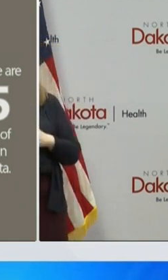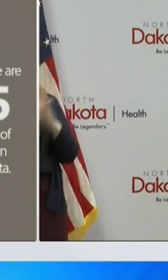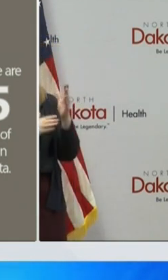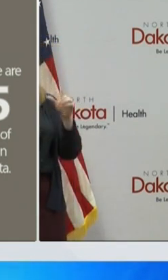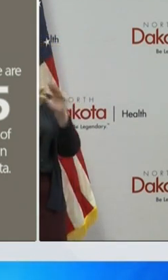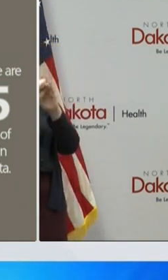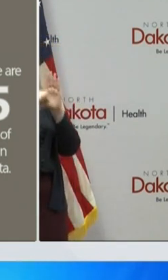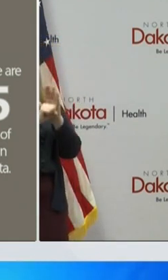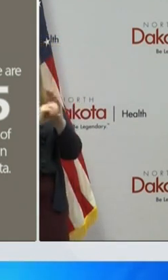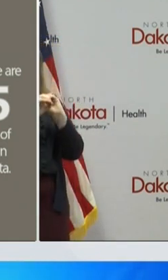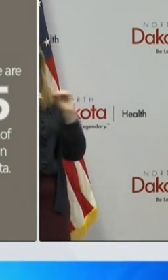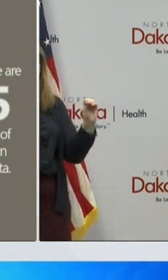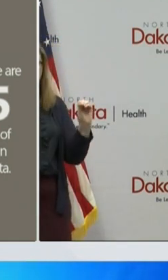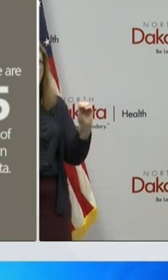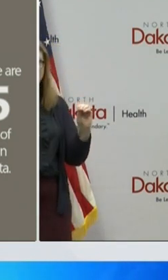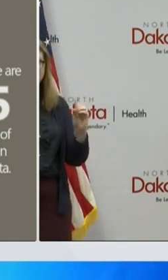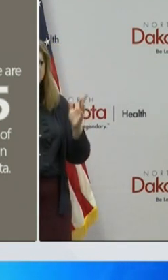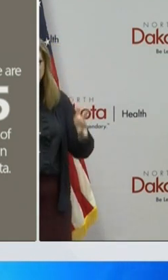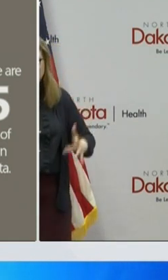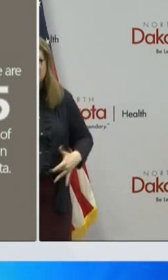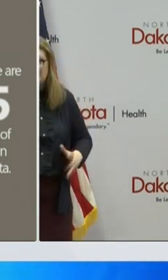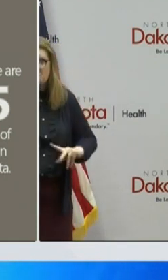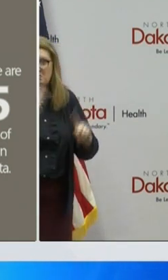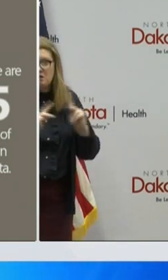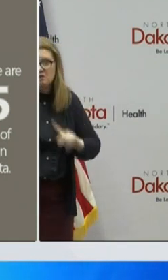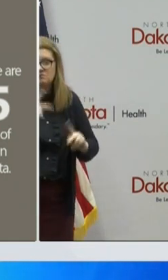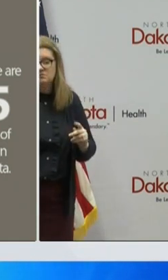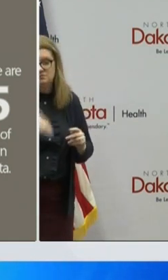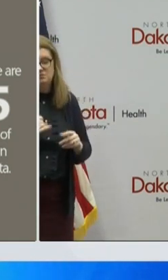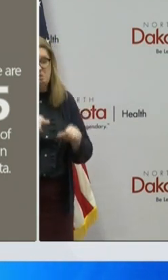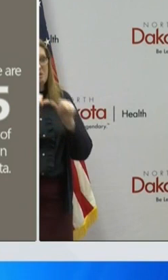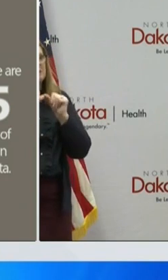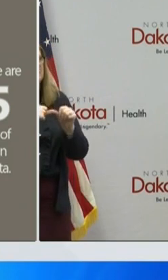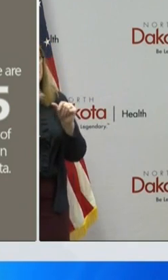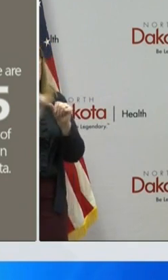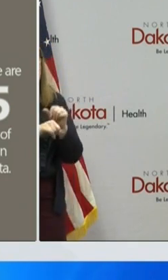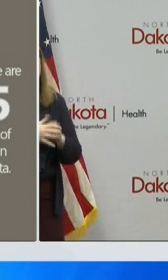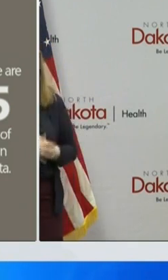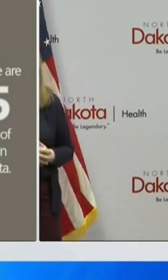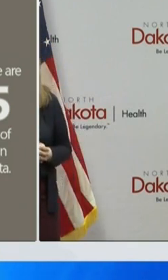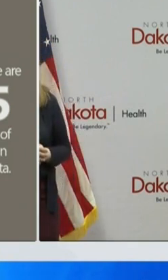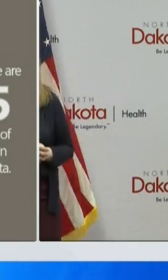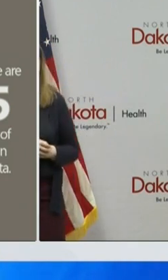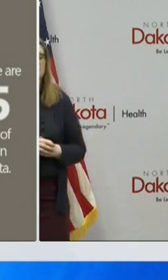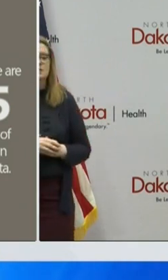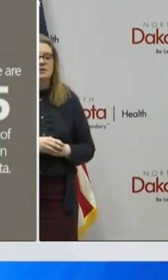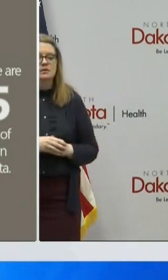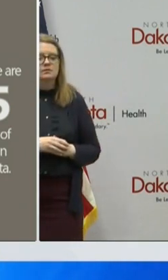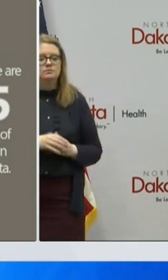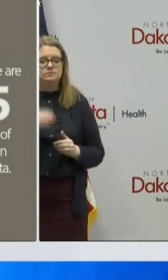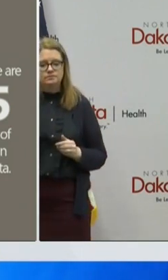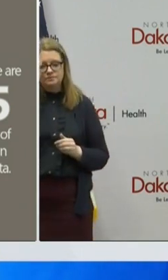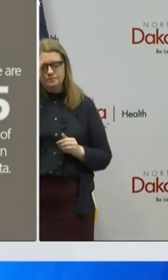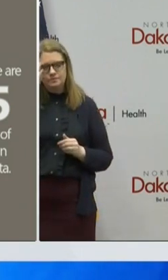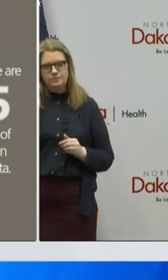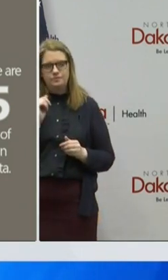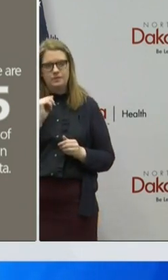RECOVERED OR PASSED AWAY, BUT THAT'S WHY WE'RE FORTUNATE TO HAVE SWATHS OF THE CASE THAT